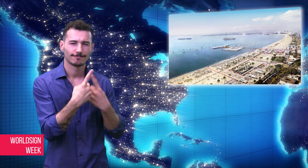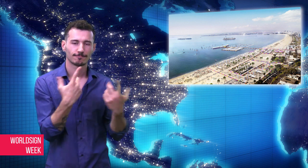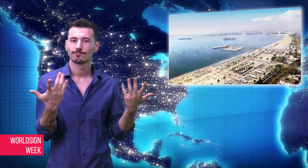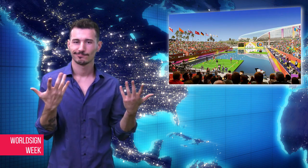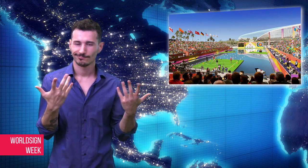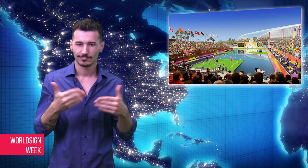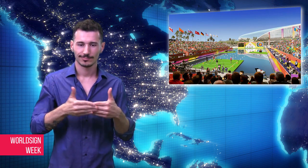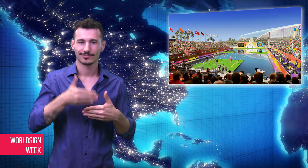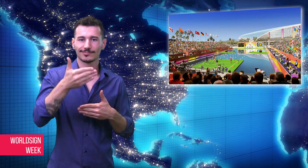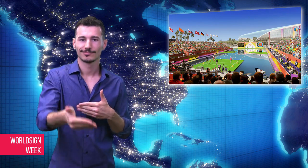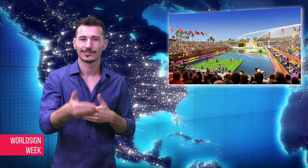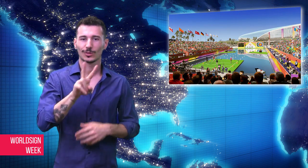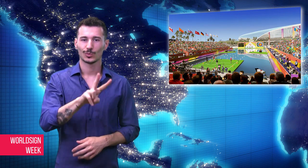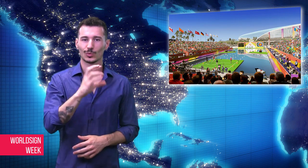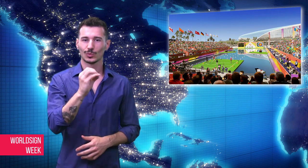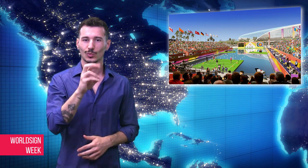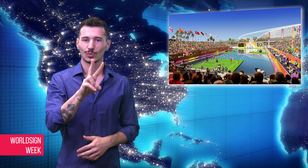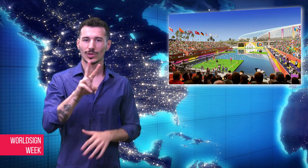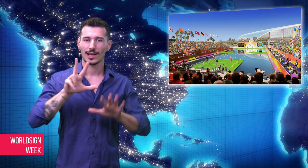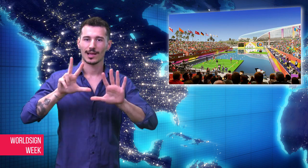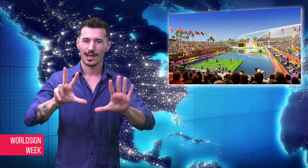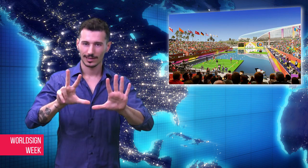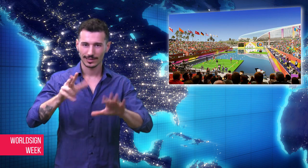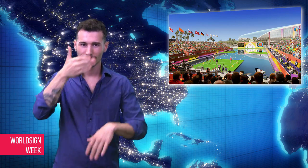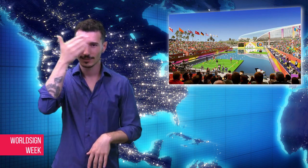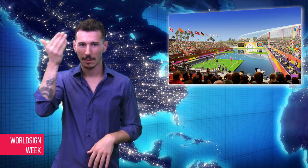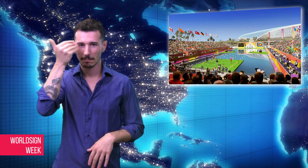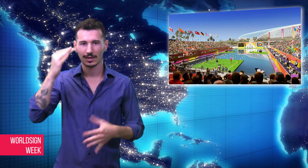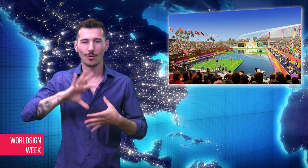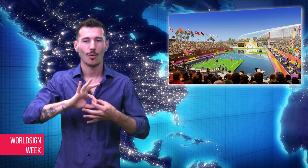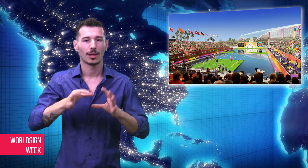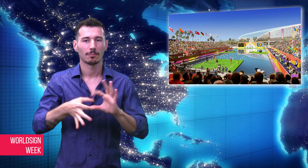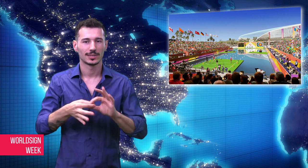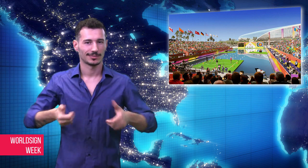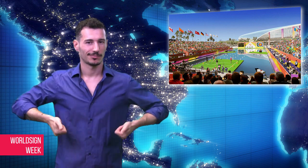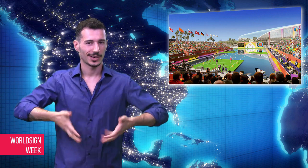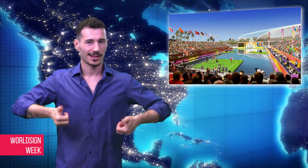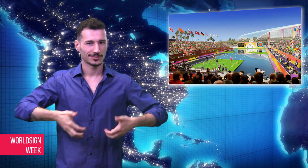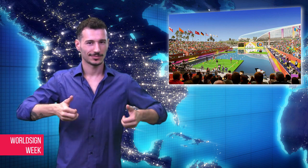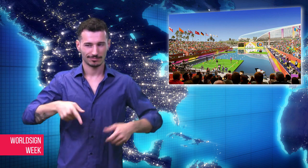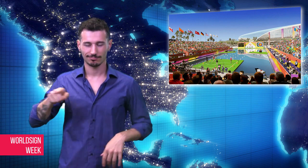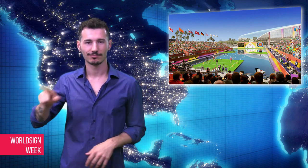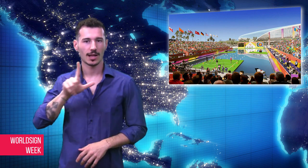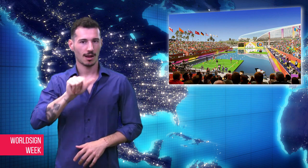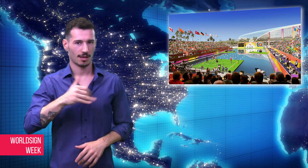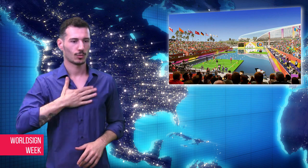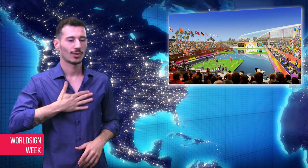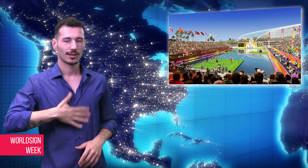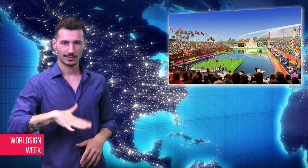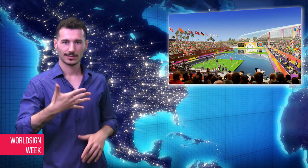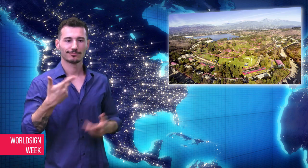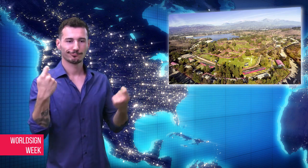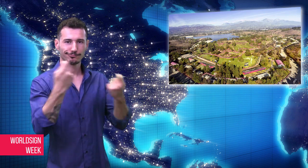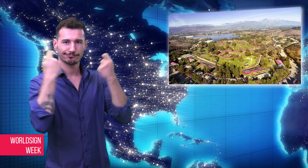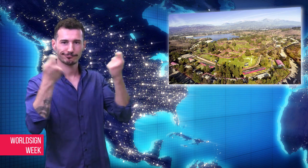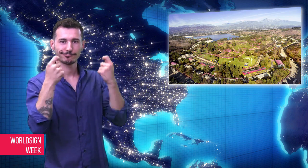(IOC), the U.S. city Los Angeles have reached agreement to host the 2028